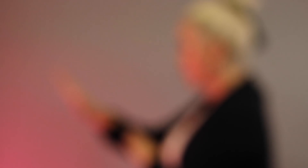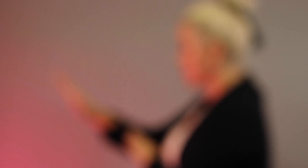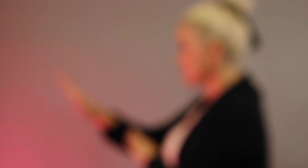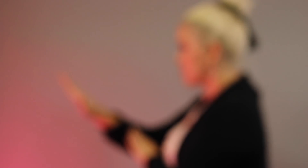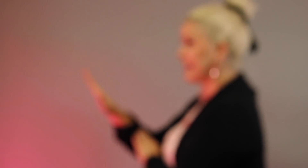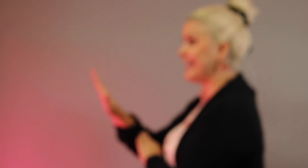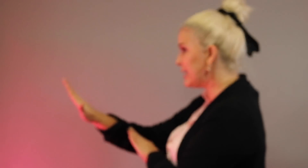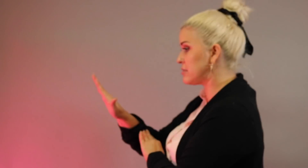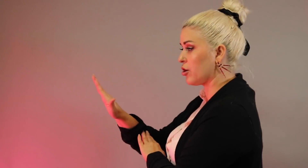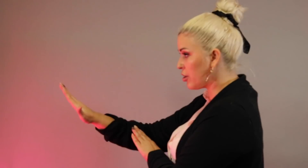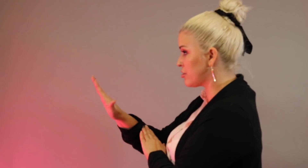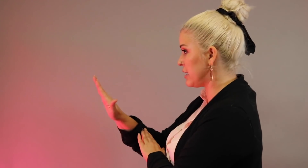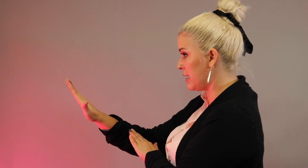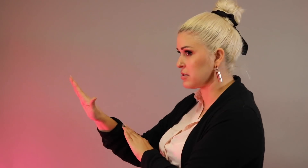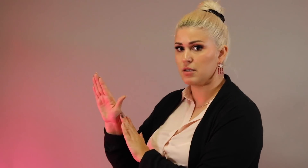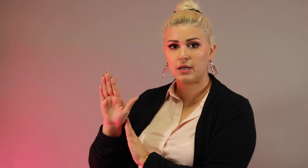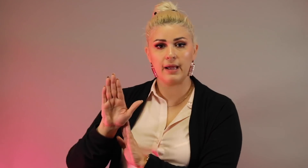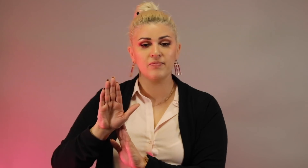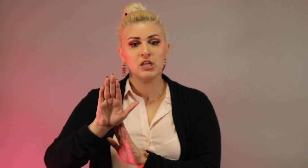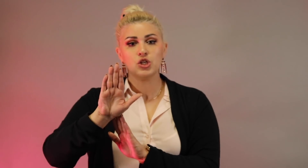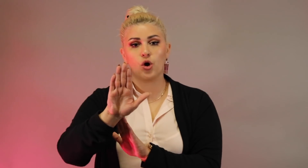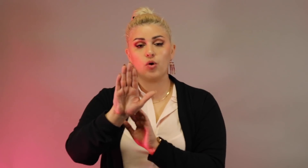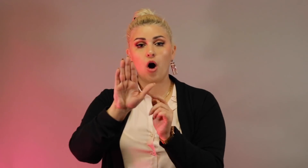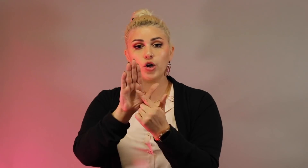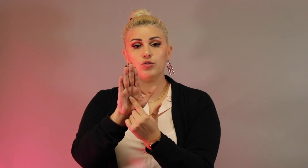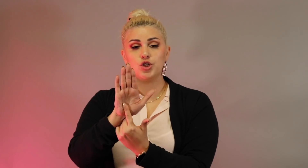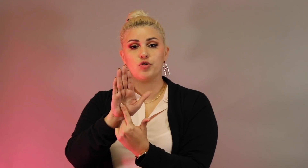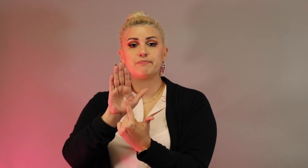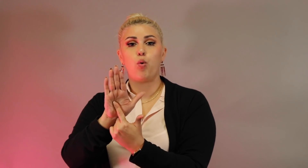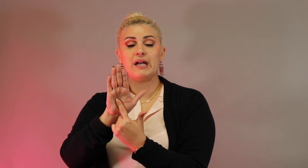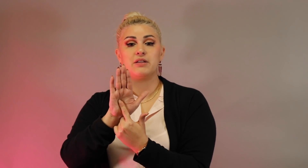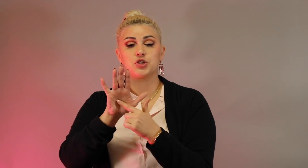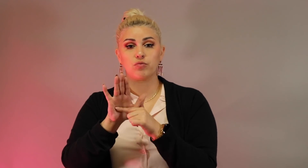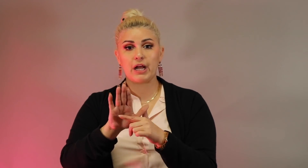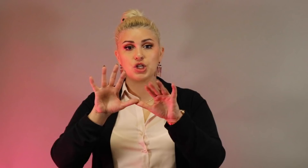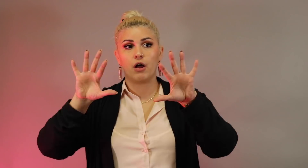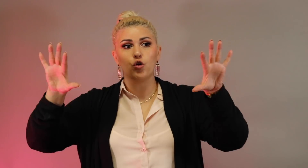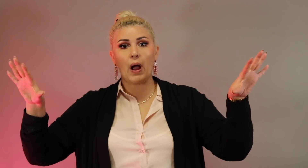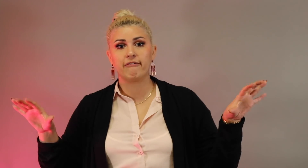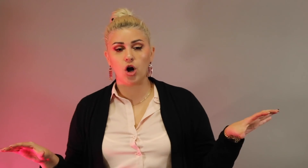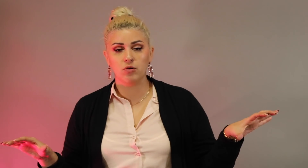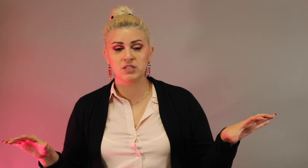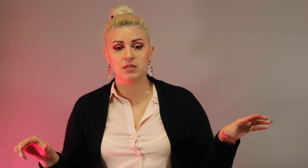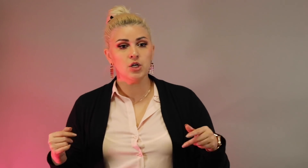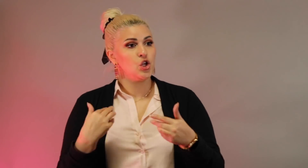yours, his, hers, its, okay. So all you do is point in the direction of whoever owns it.